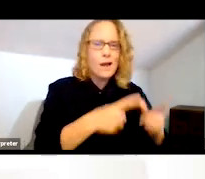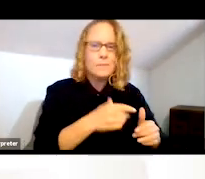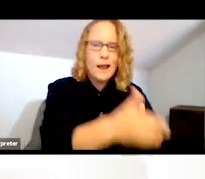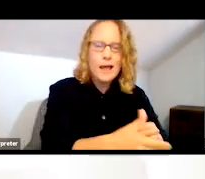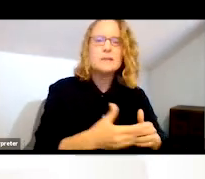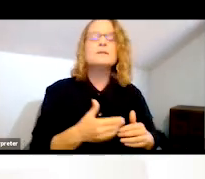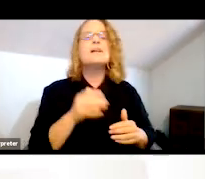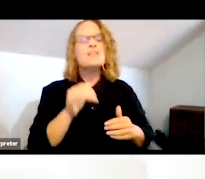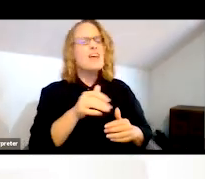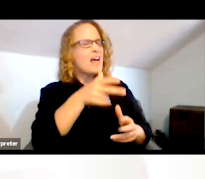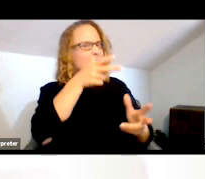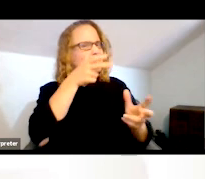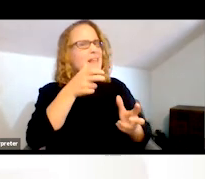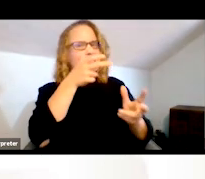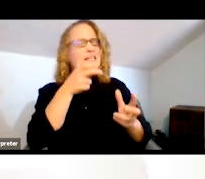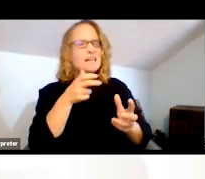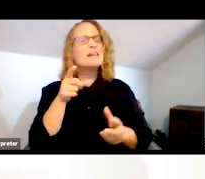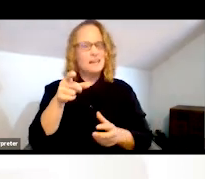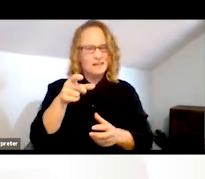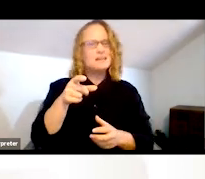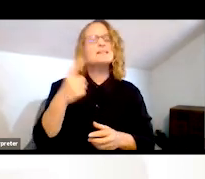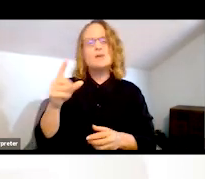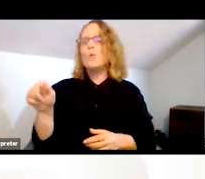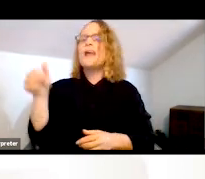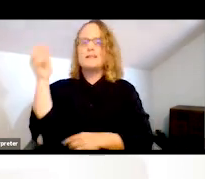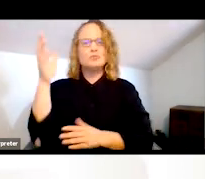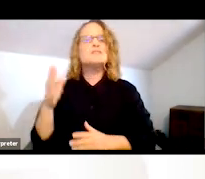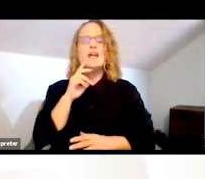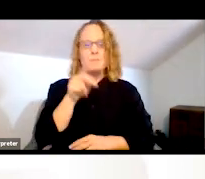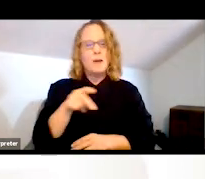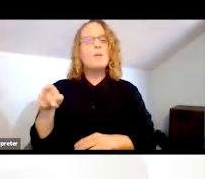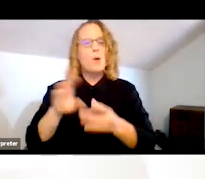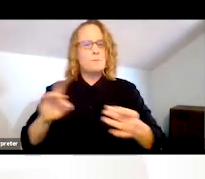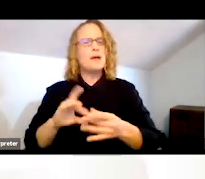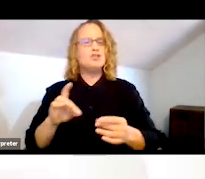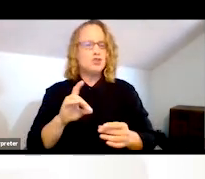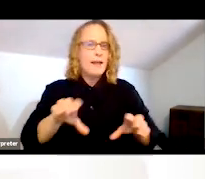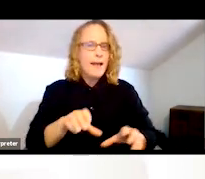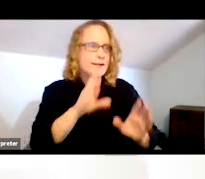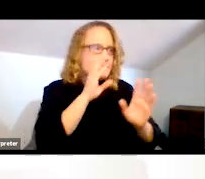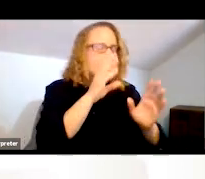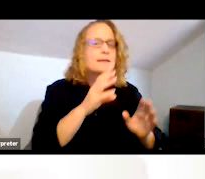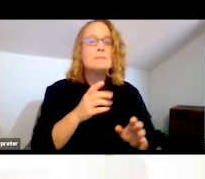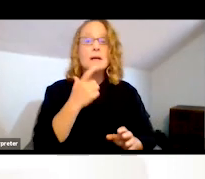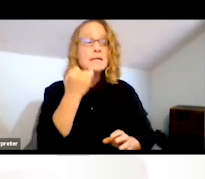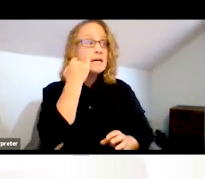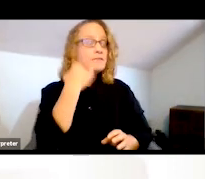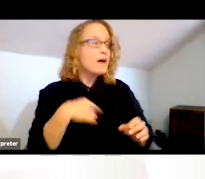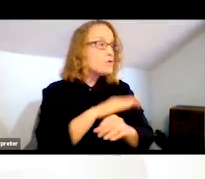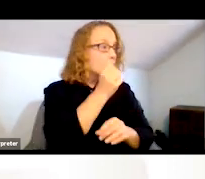Personally, I need to see the problem. And it's gonna help me understand the effects that a problem is having on the individual.